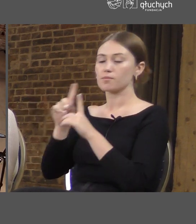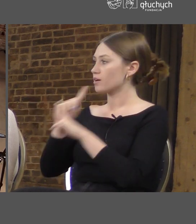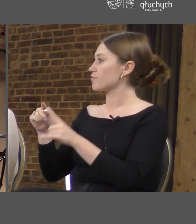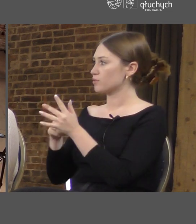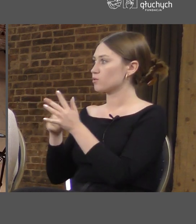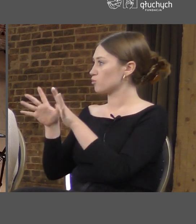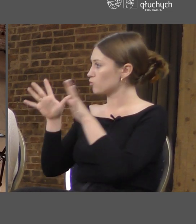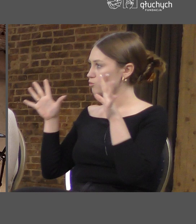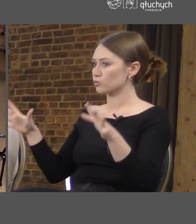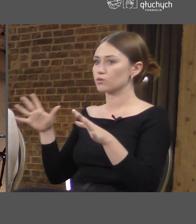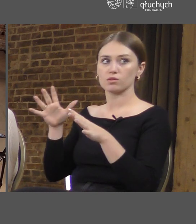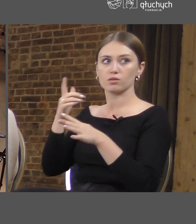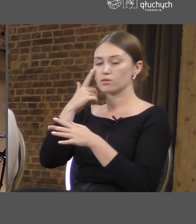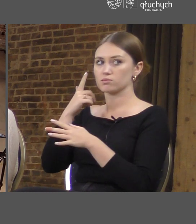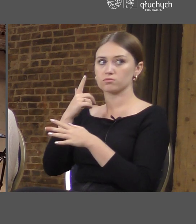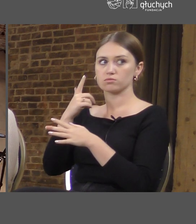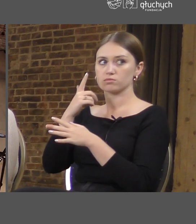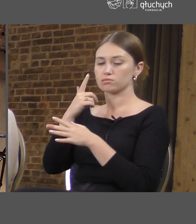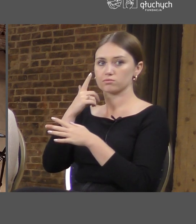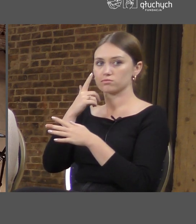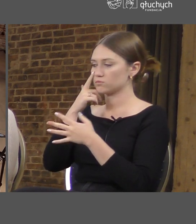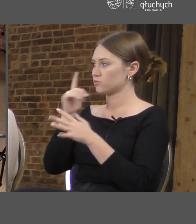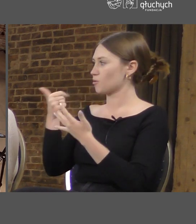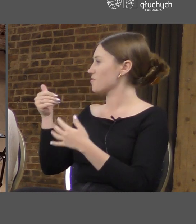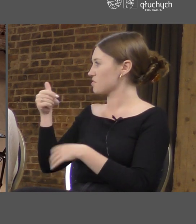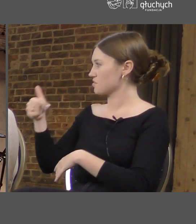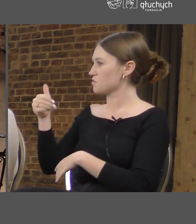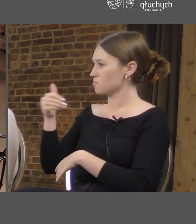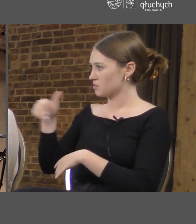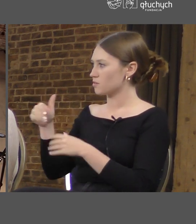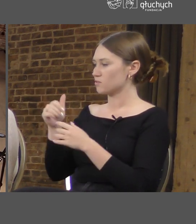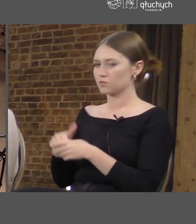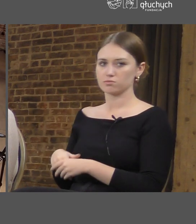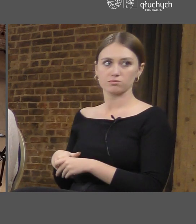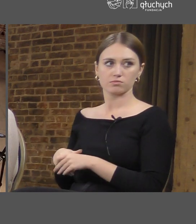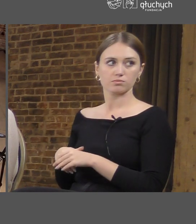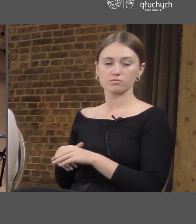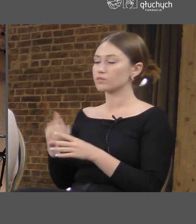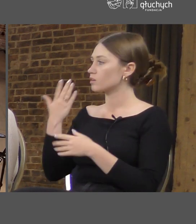which is about a million people, that's 70-80% of that. [Bartosz]: That's a lot.